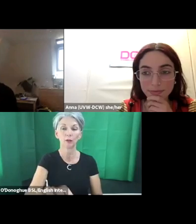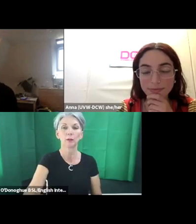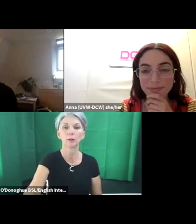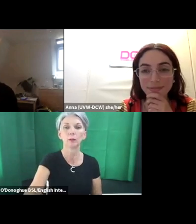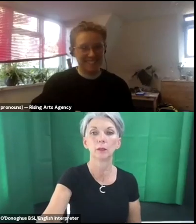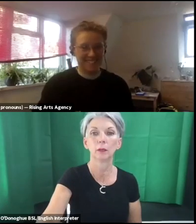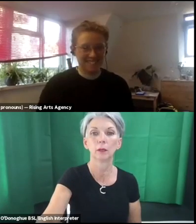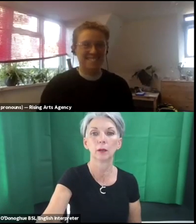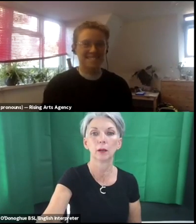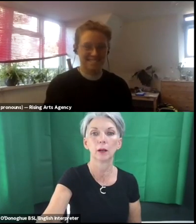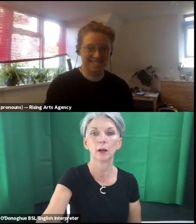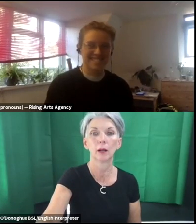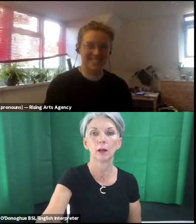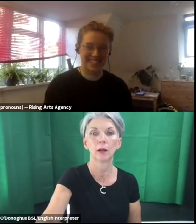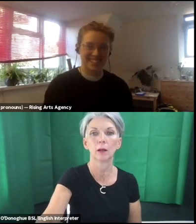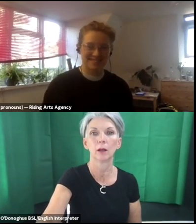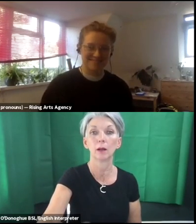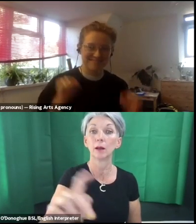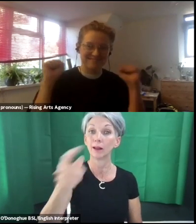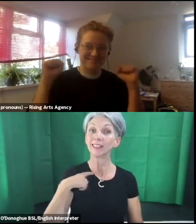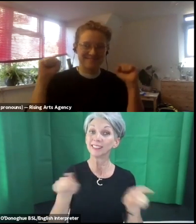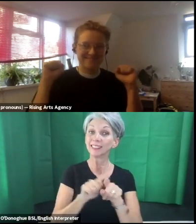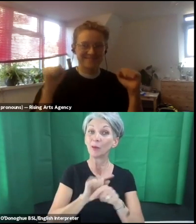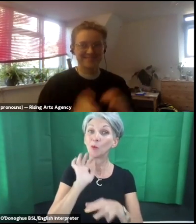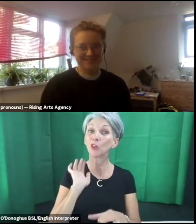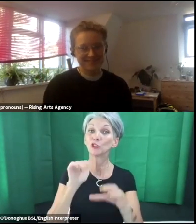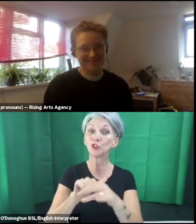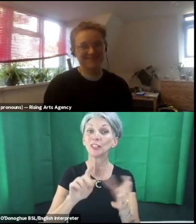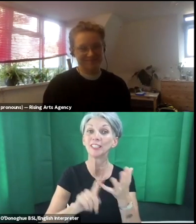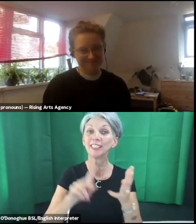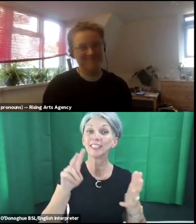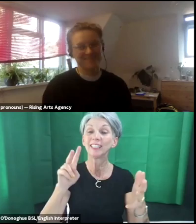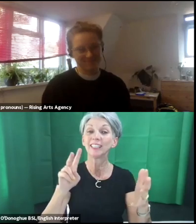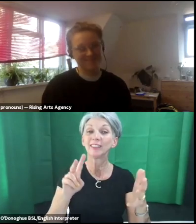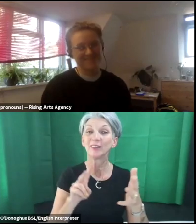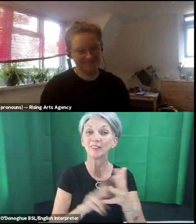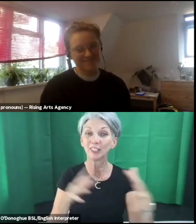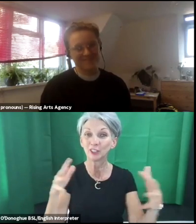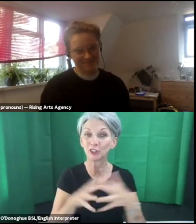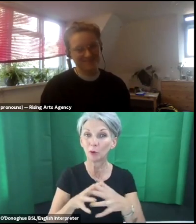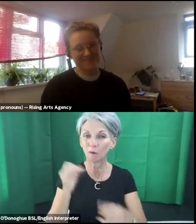union which is exciting for us and leaving behind Unite and joining a more fighting union, which is great.